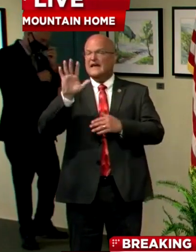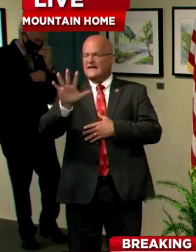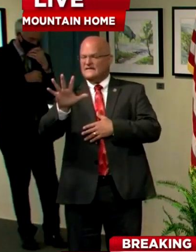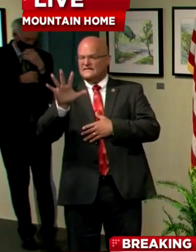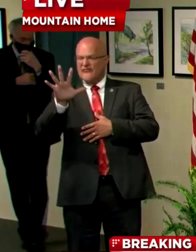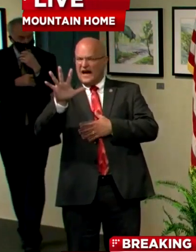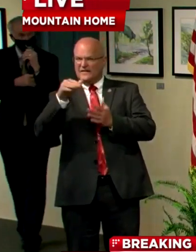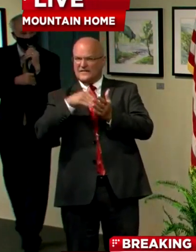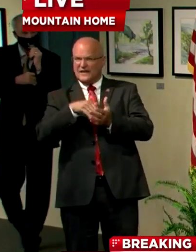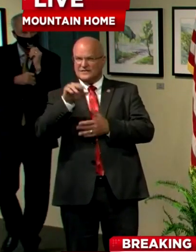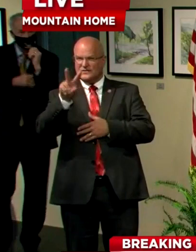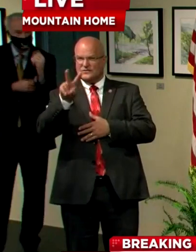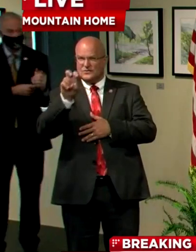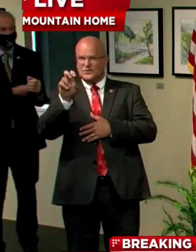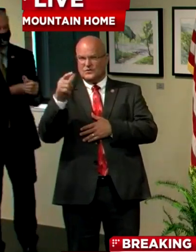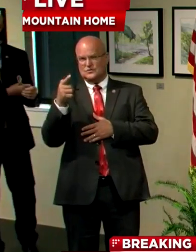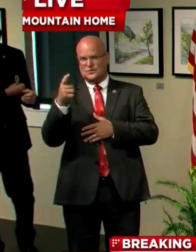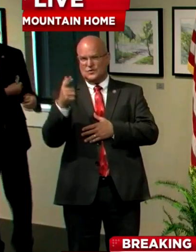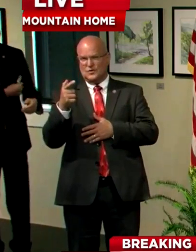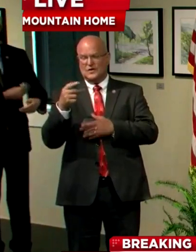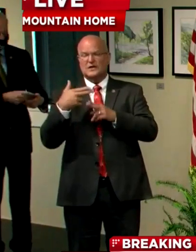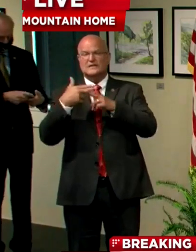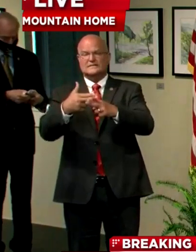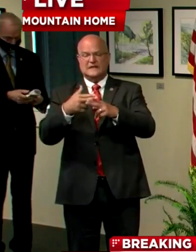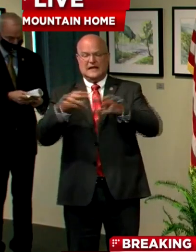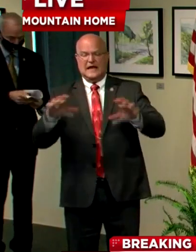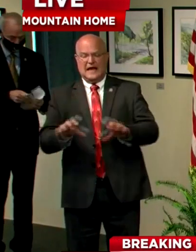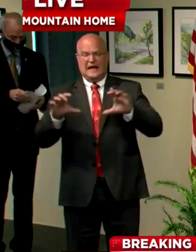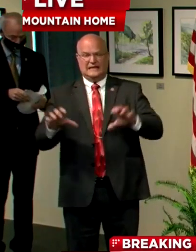IN THELAST FEW DAYS .